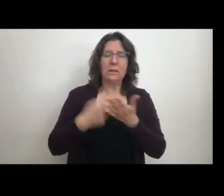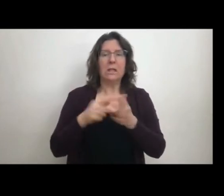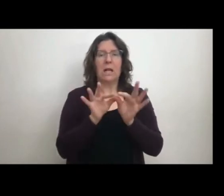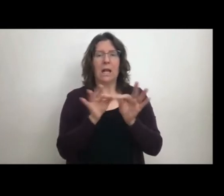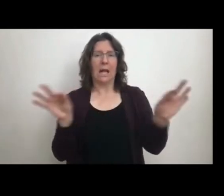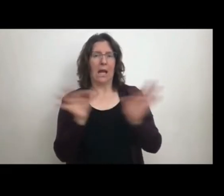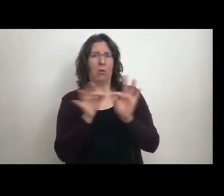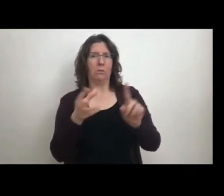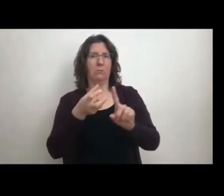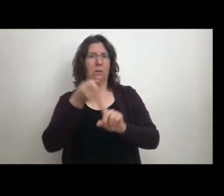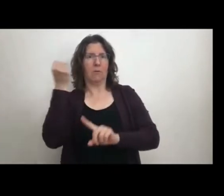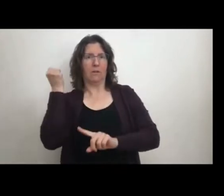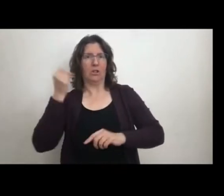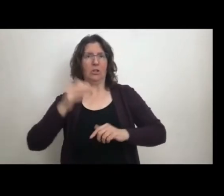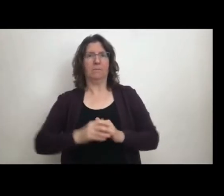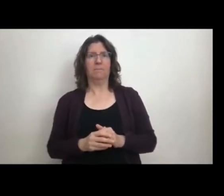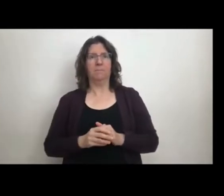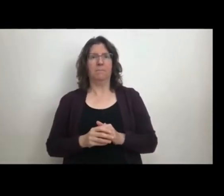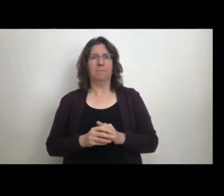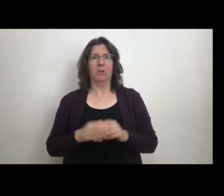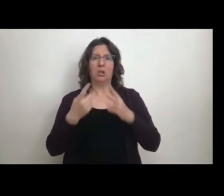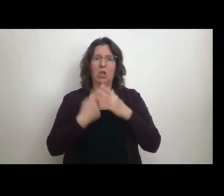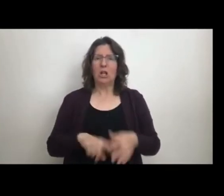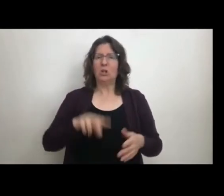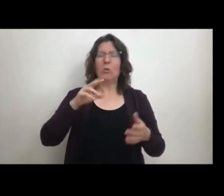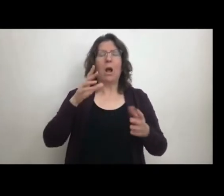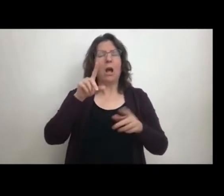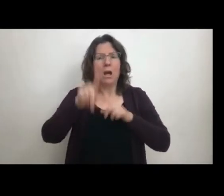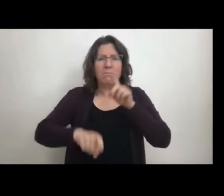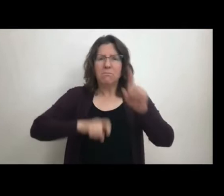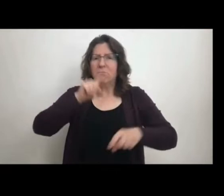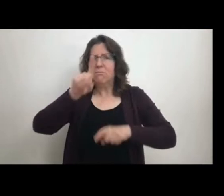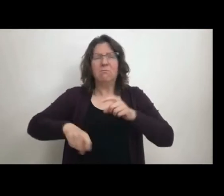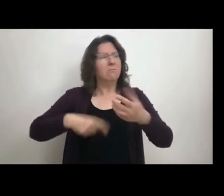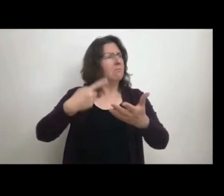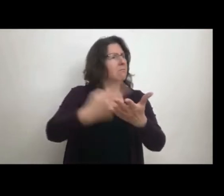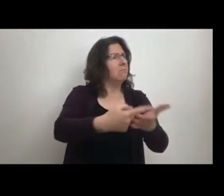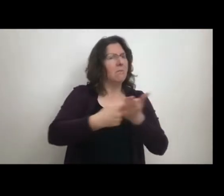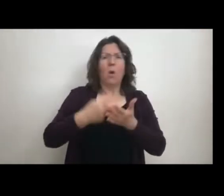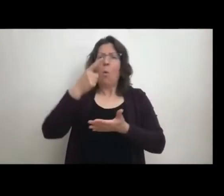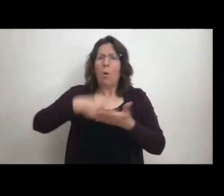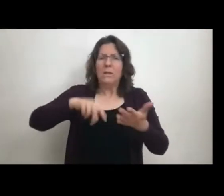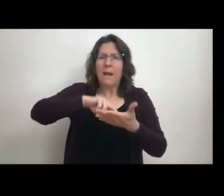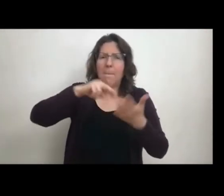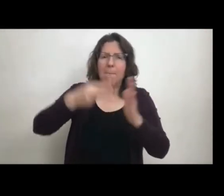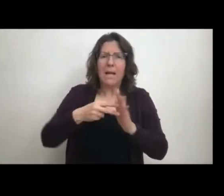We had been discussing the idea of language deprivation and exploring what that really means.